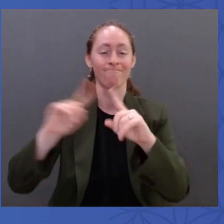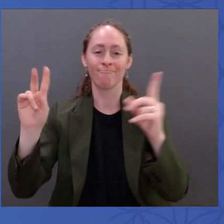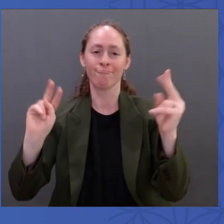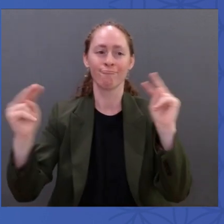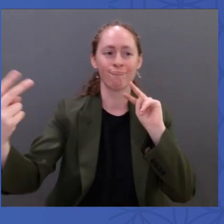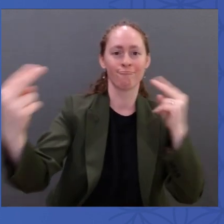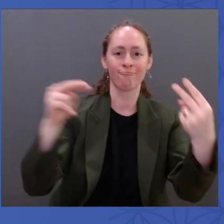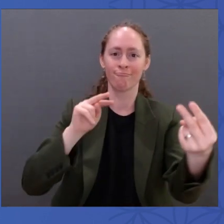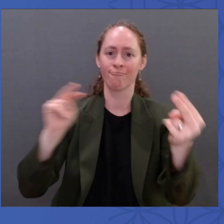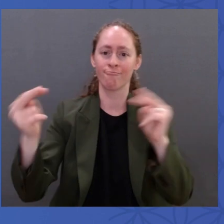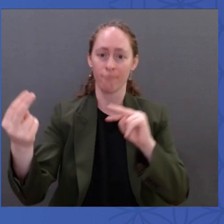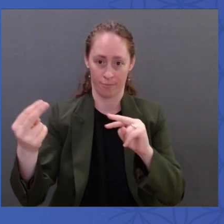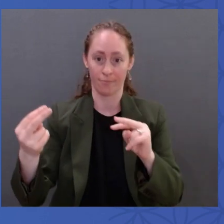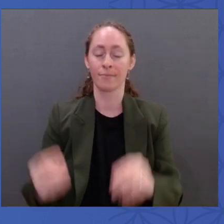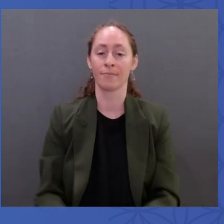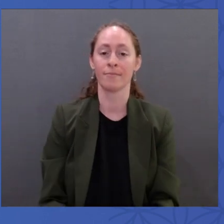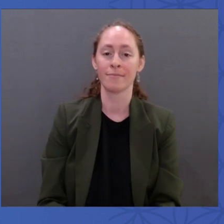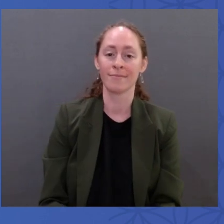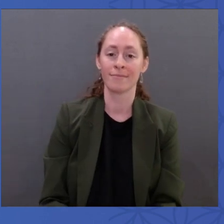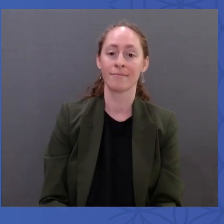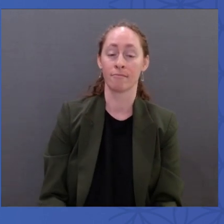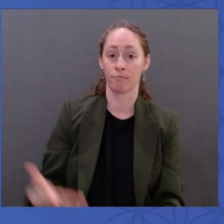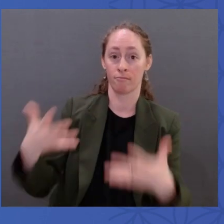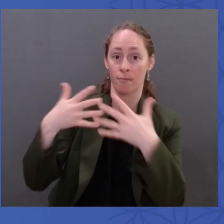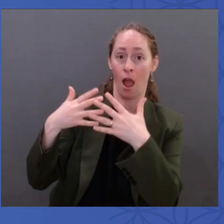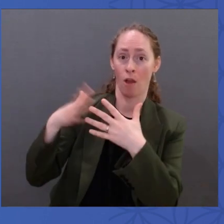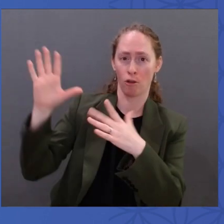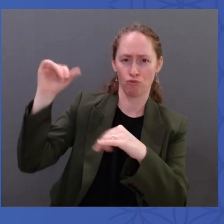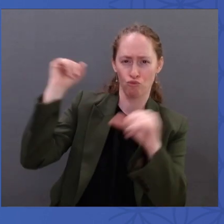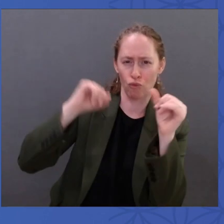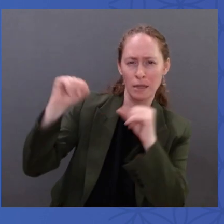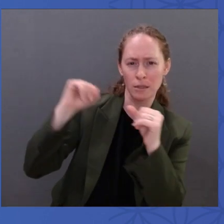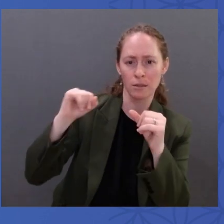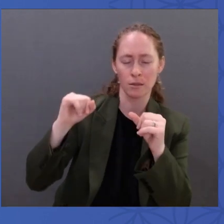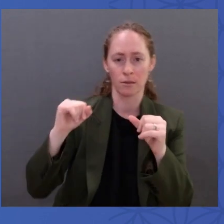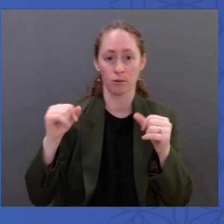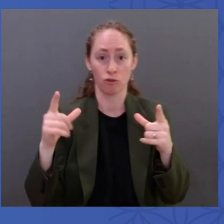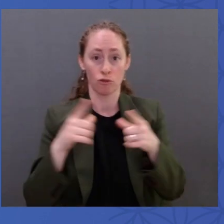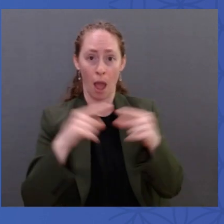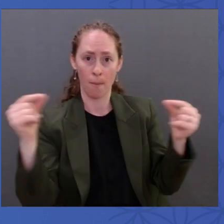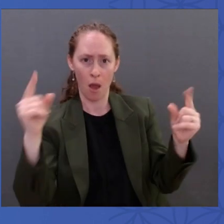Japan's free and open Indo-Pacific, the ASEAN outlook on the Indo-Pacific